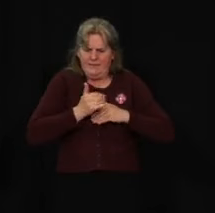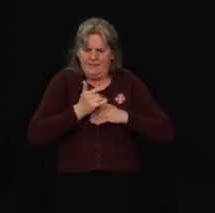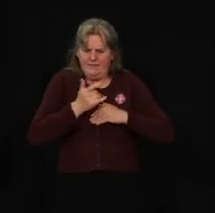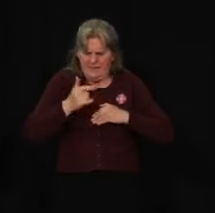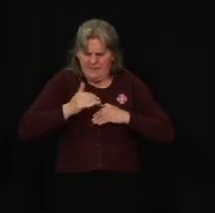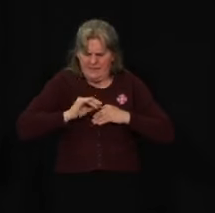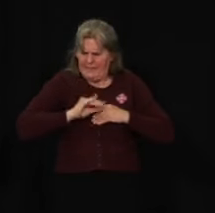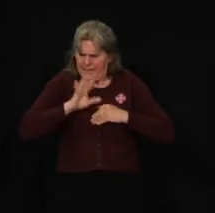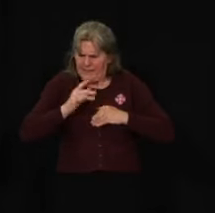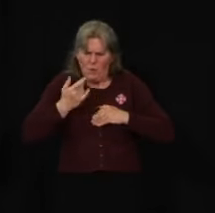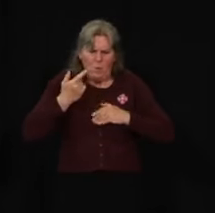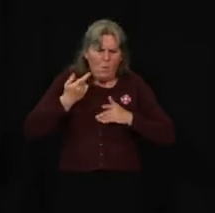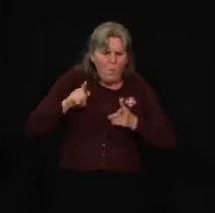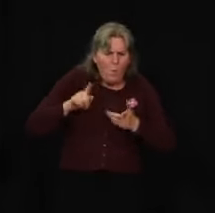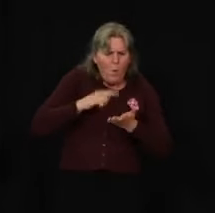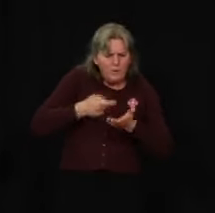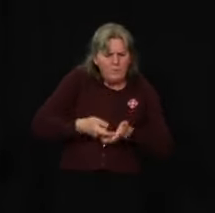recommendations from the Chief